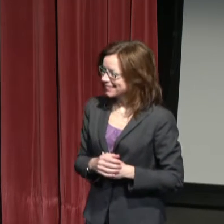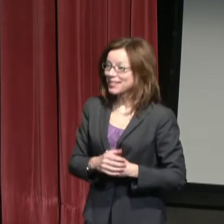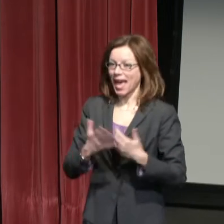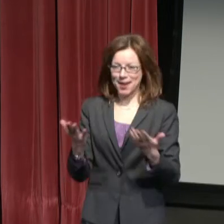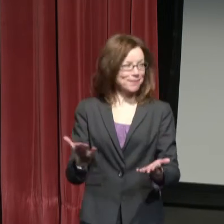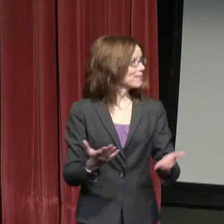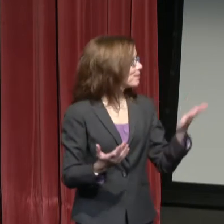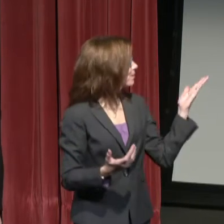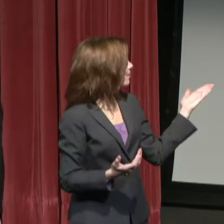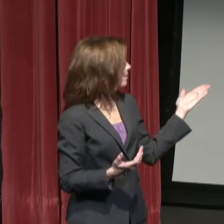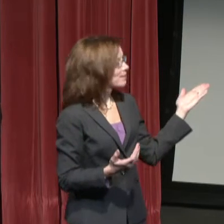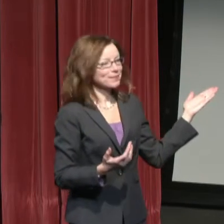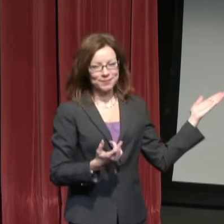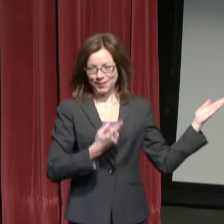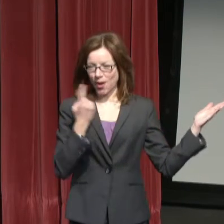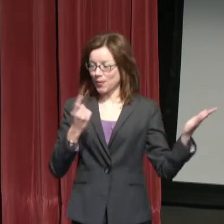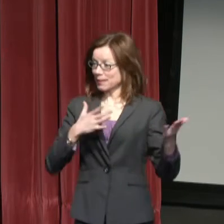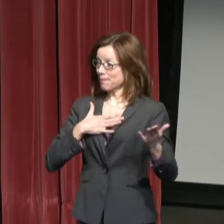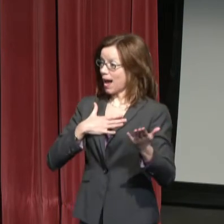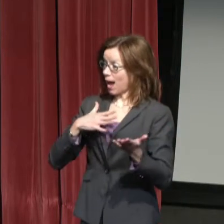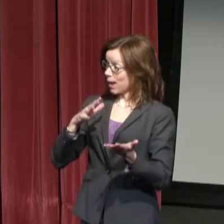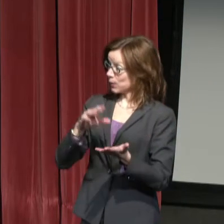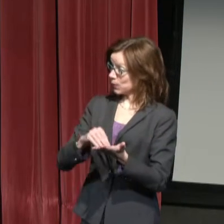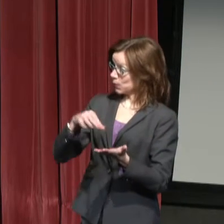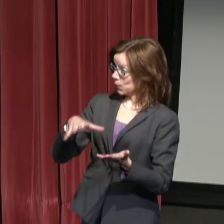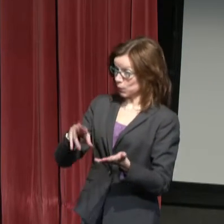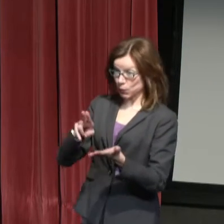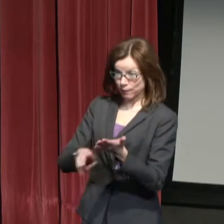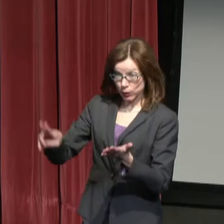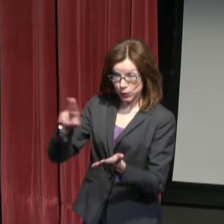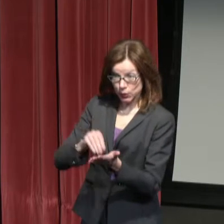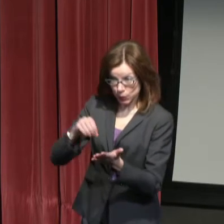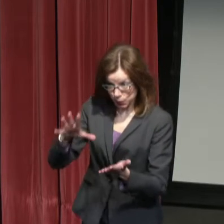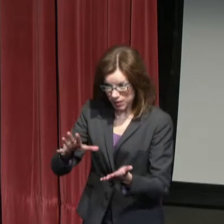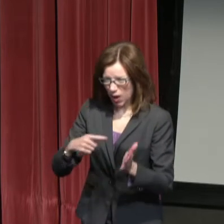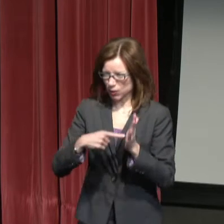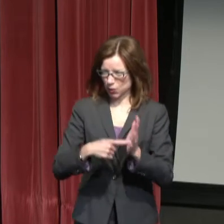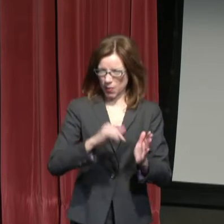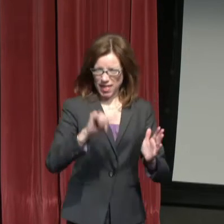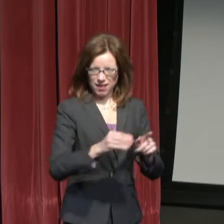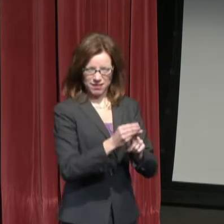This is a slide that I show my students. Most of my students at University have never even met a Deaf person,